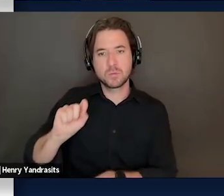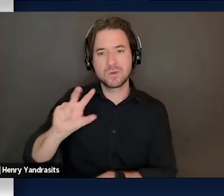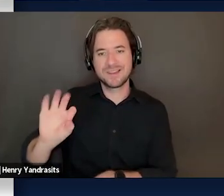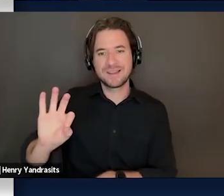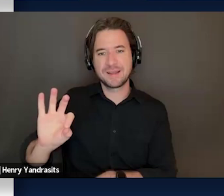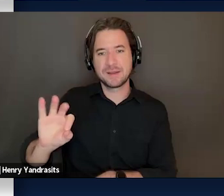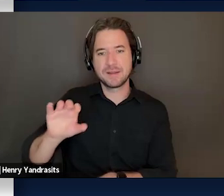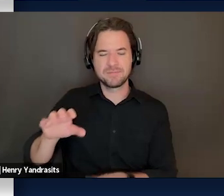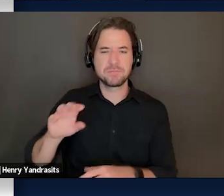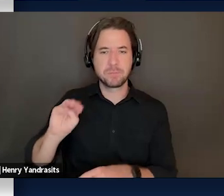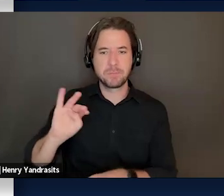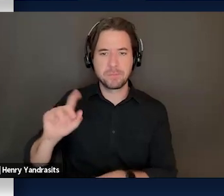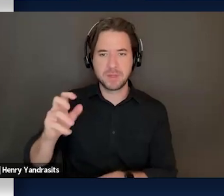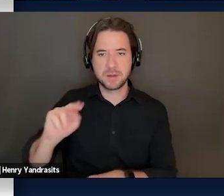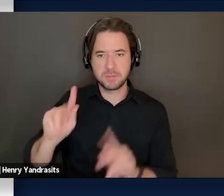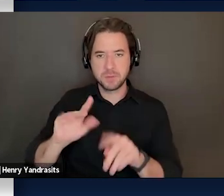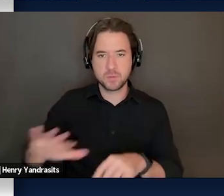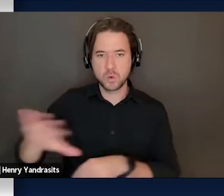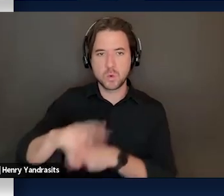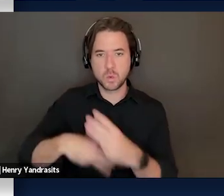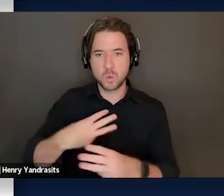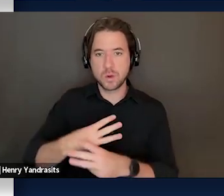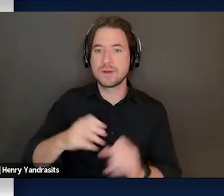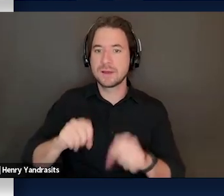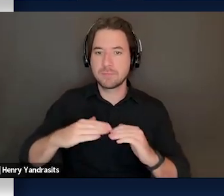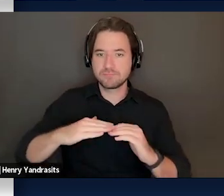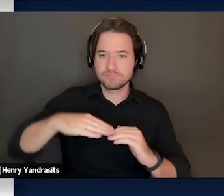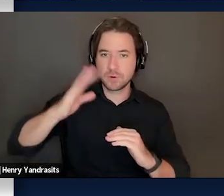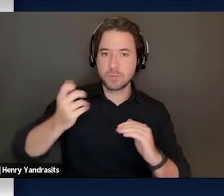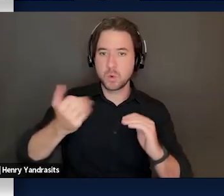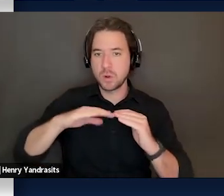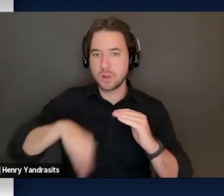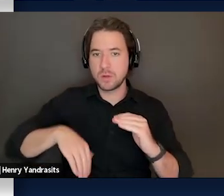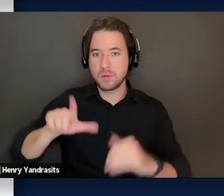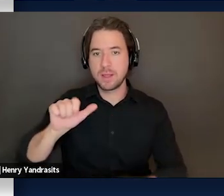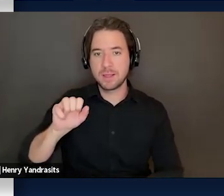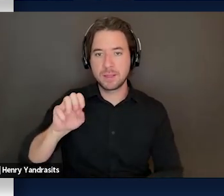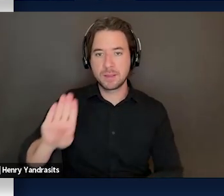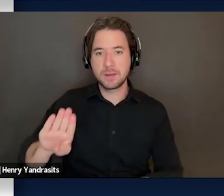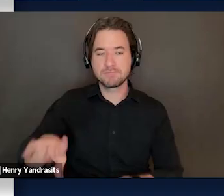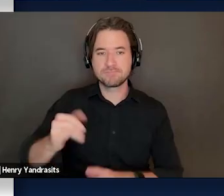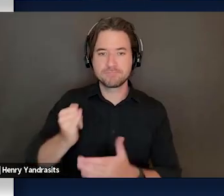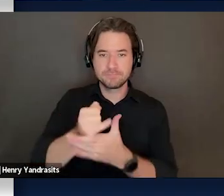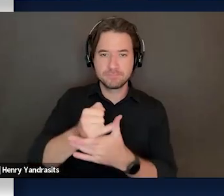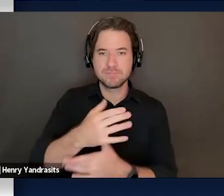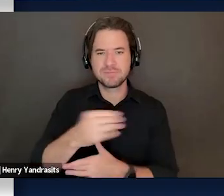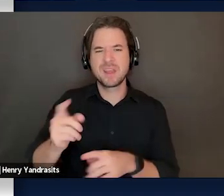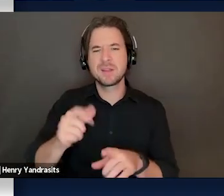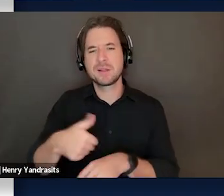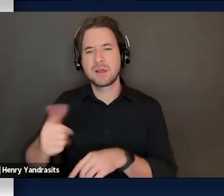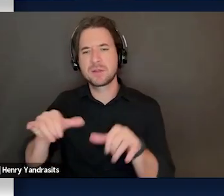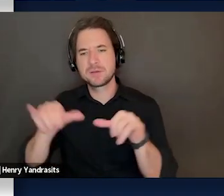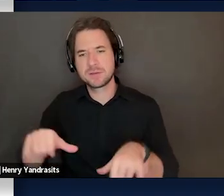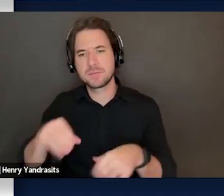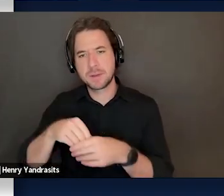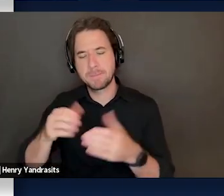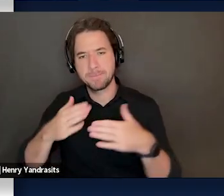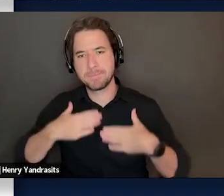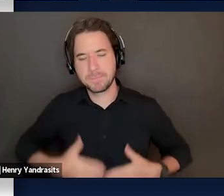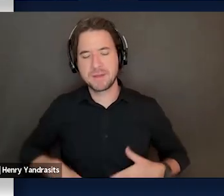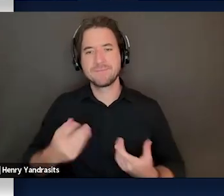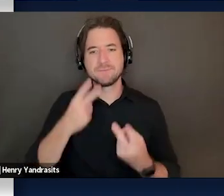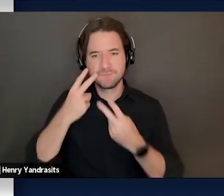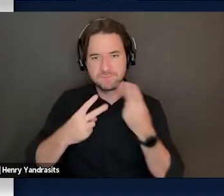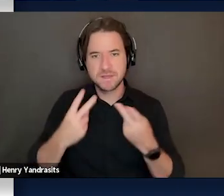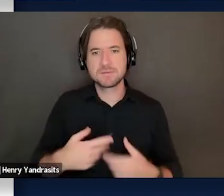The manifestations may include upper and lower limb impairment, as well as many other, um… different systems in the body, so vision, your central nervous system, speech and swallowing.